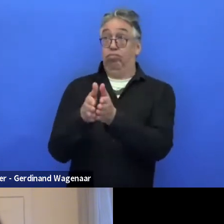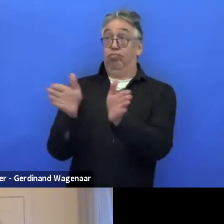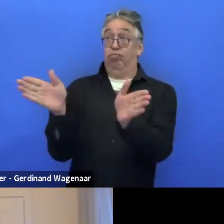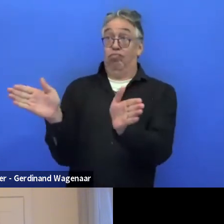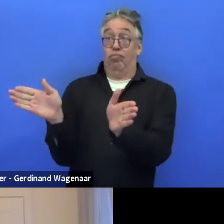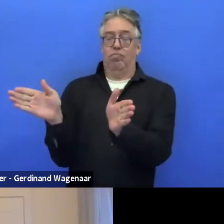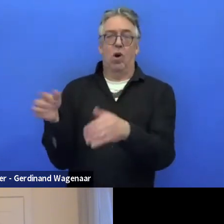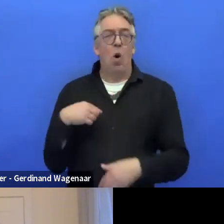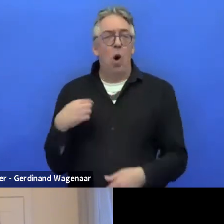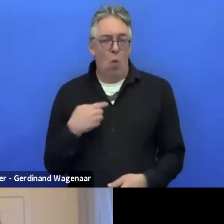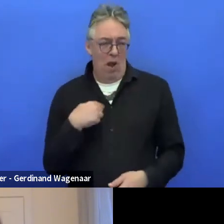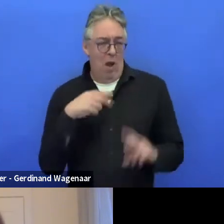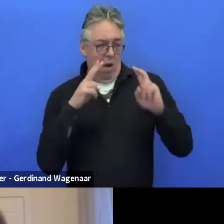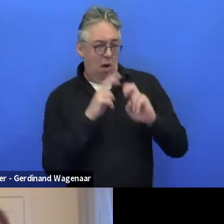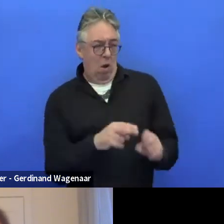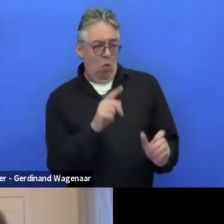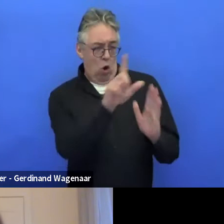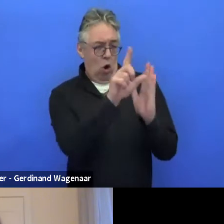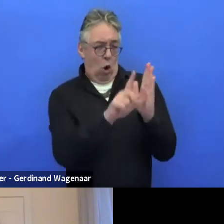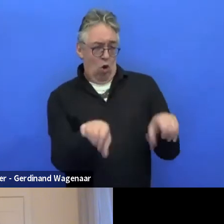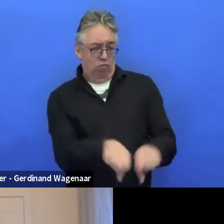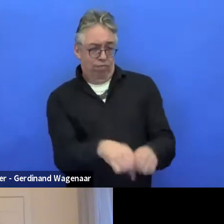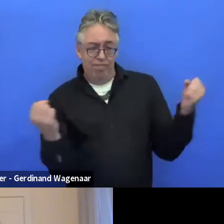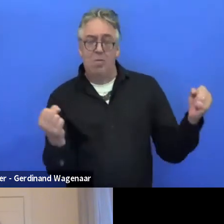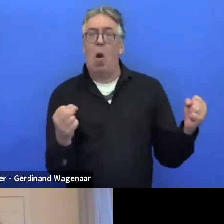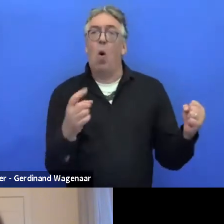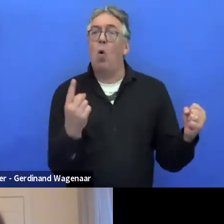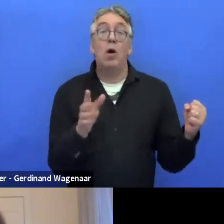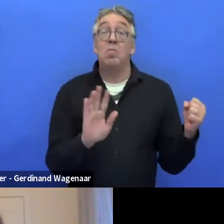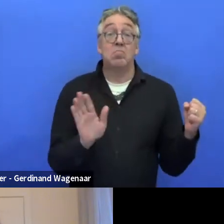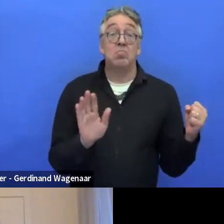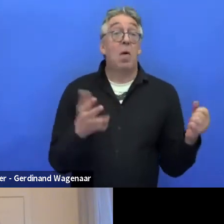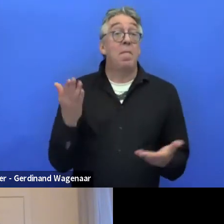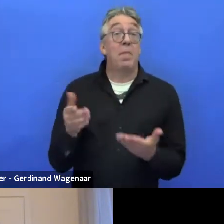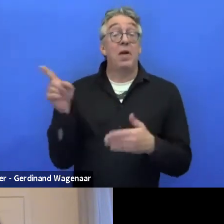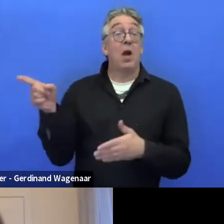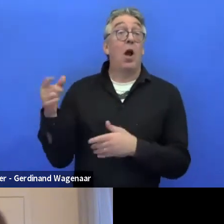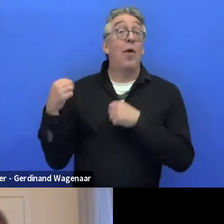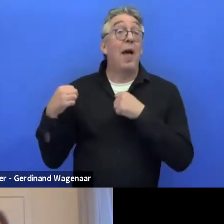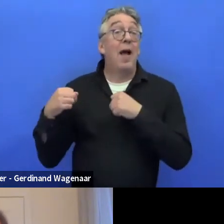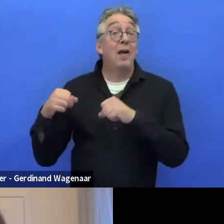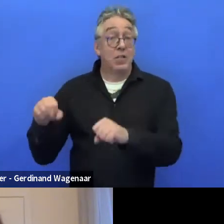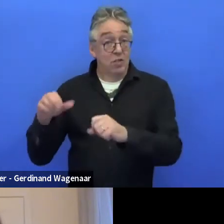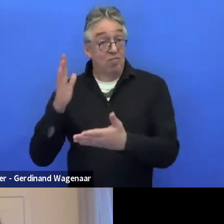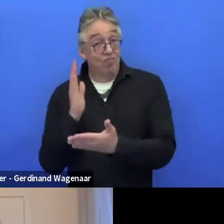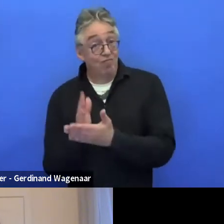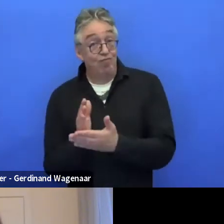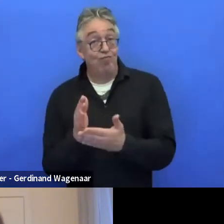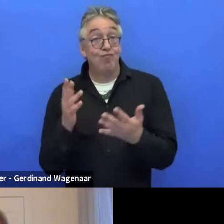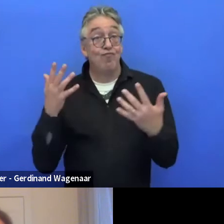but also inquiring if certain actions are service minded, citizen-friendly, if something has been done